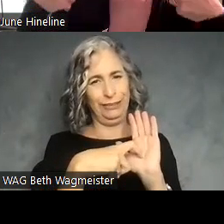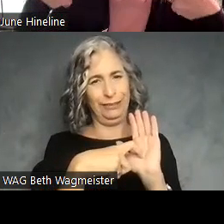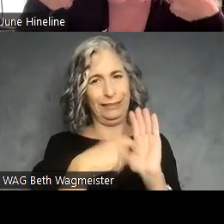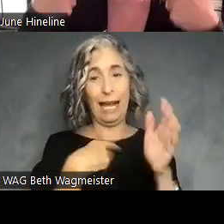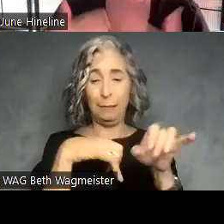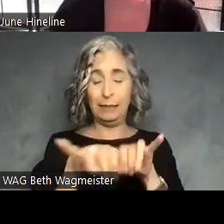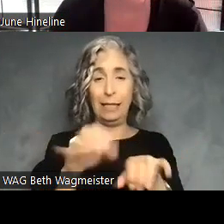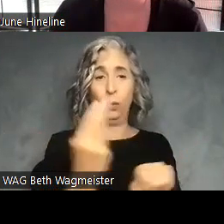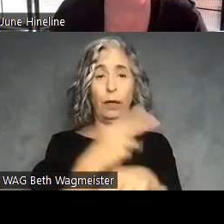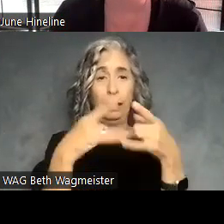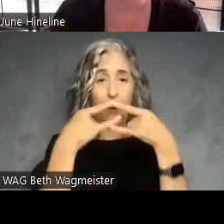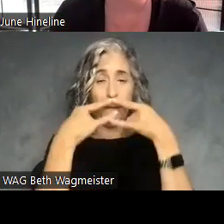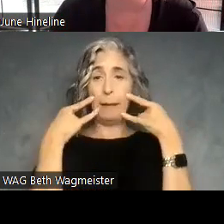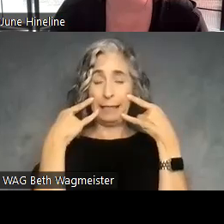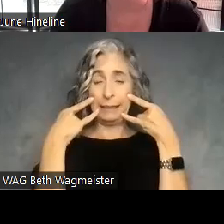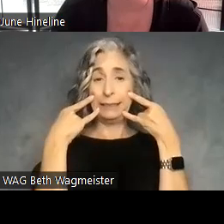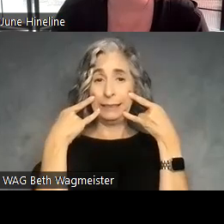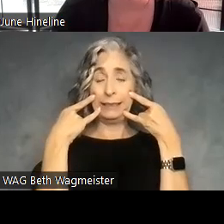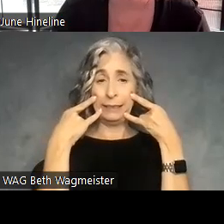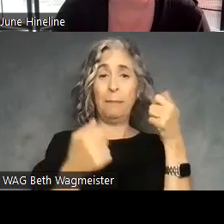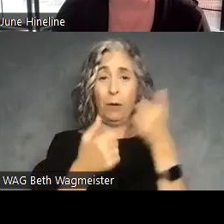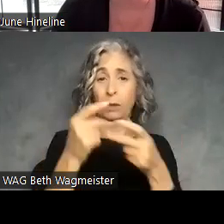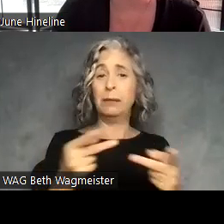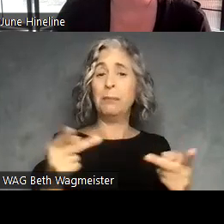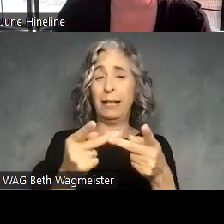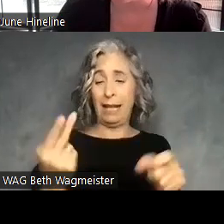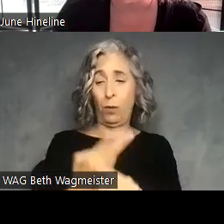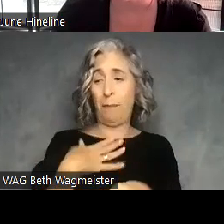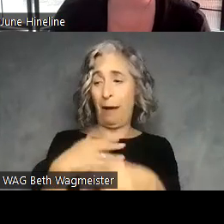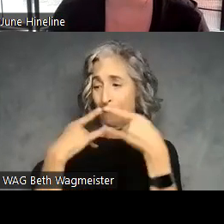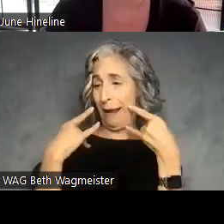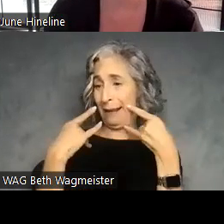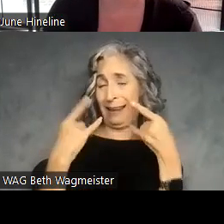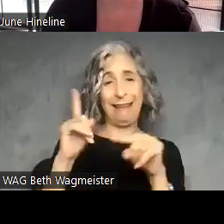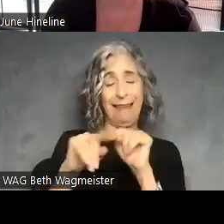conference or on a train, where your voice doesn't quite get picked up through these metrics.